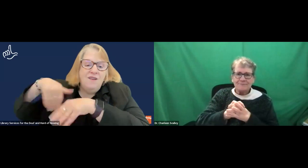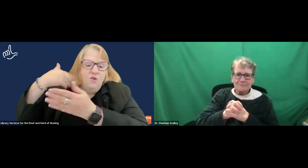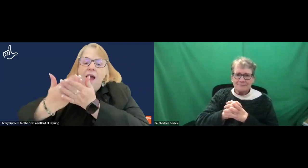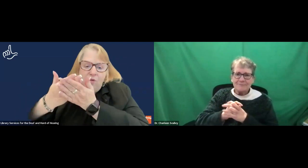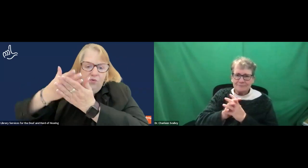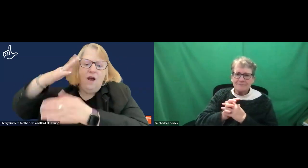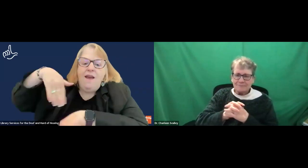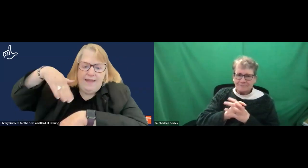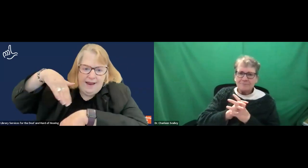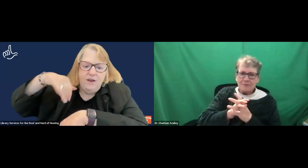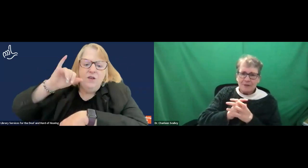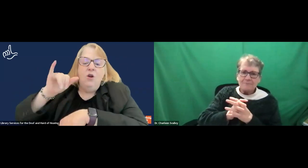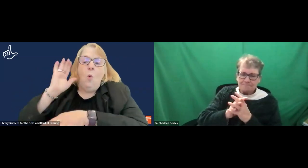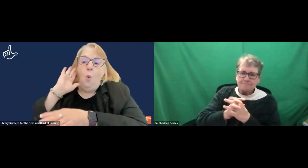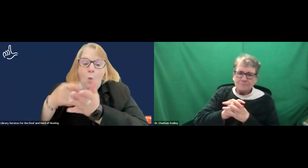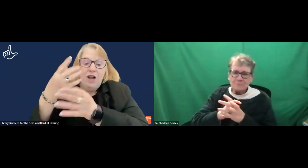[Interpreter for Dr. Charleen] I haven't gotten that far yet. Hasn't, um...